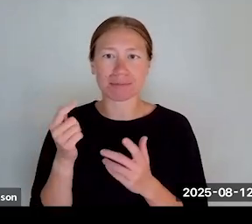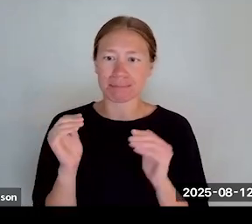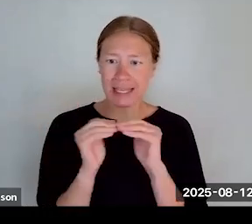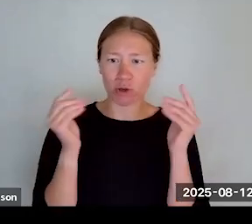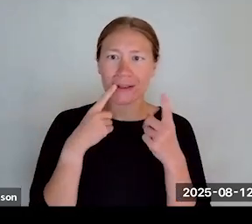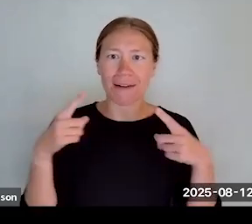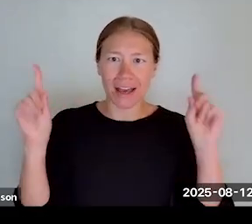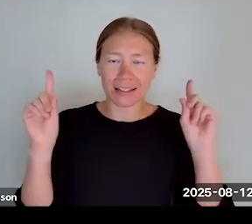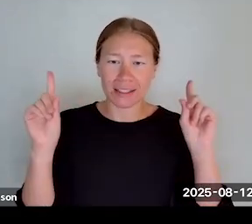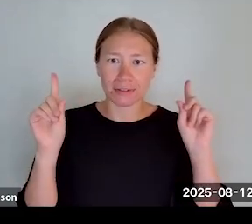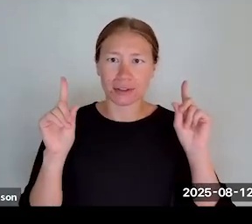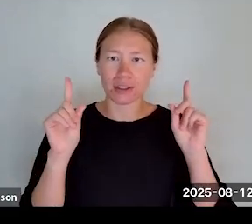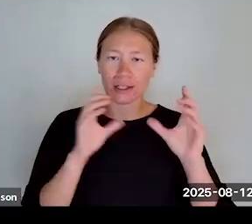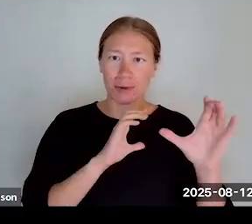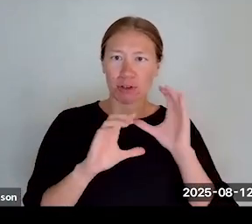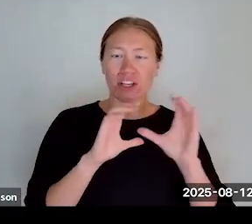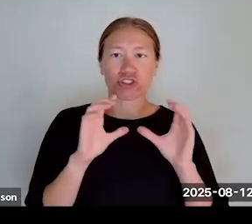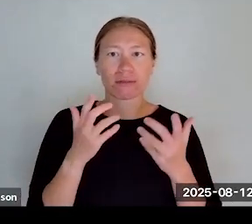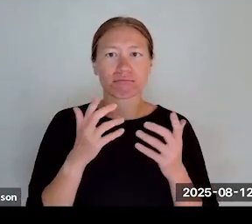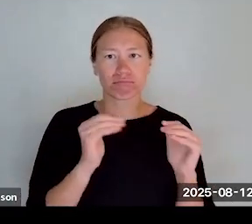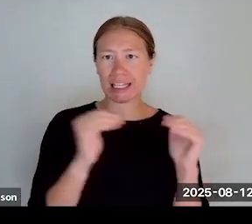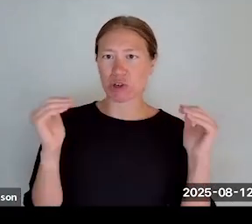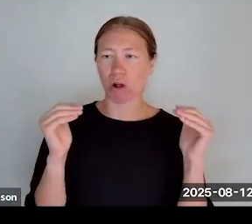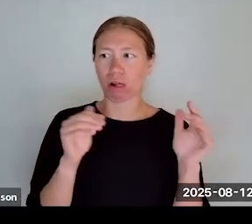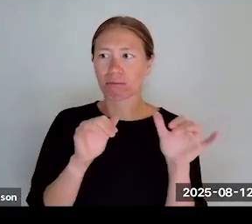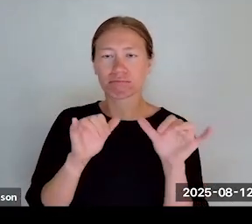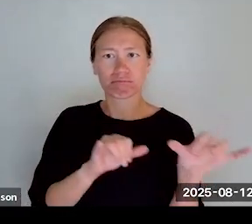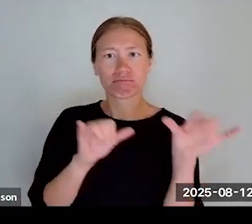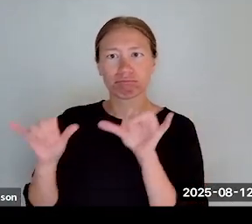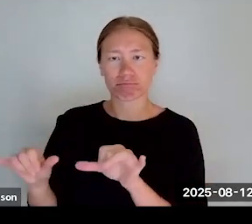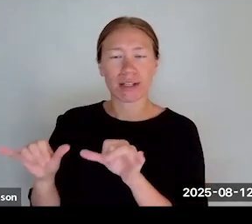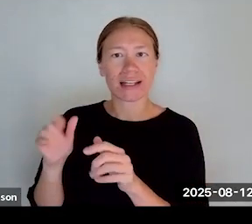with people without disabilities. To be clear and to avoid confusion,